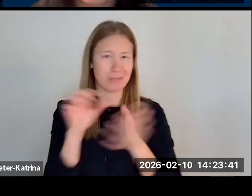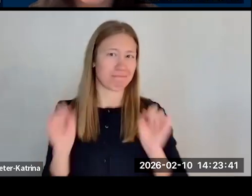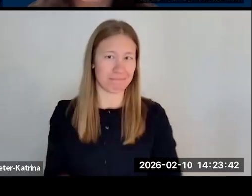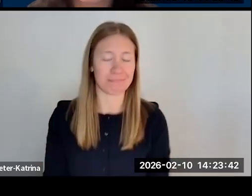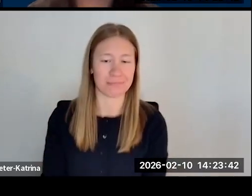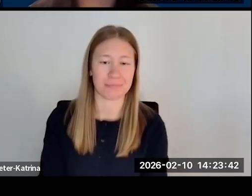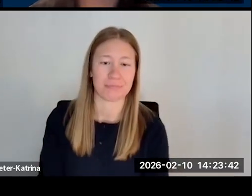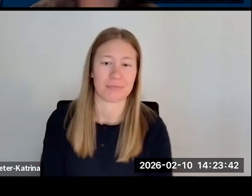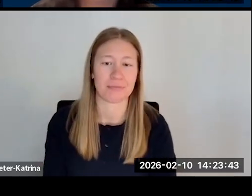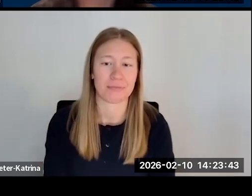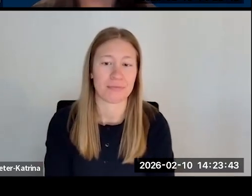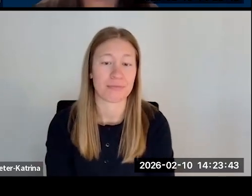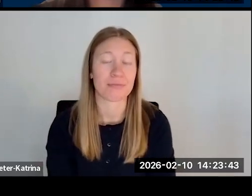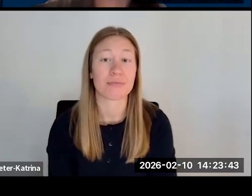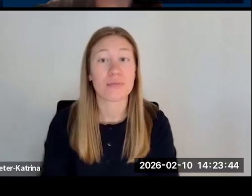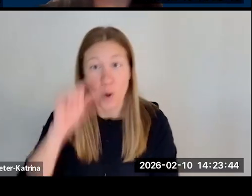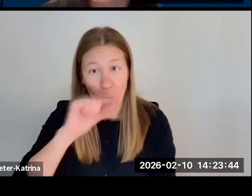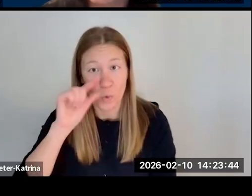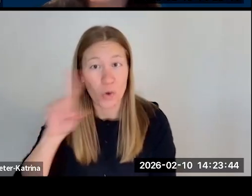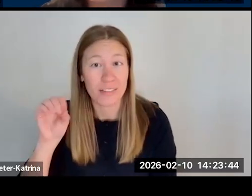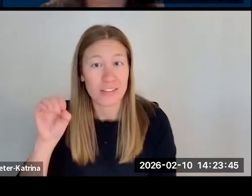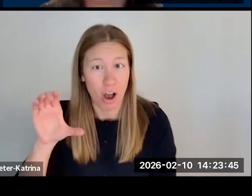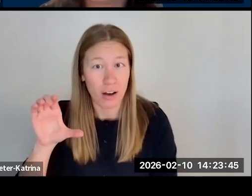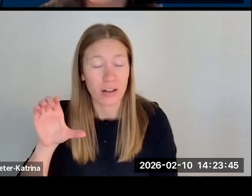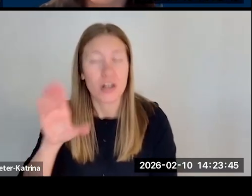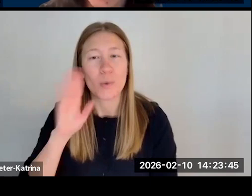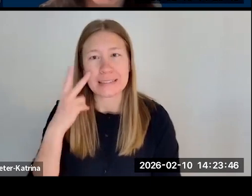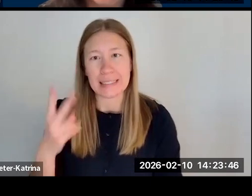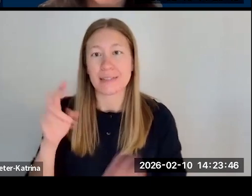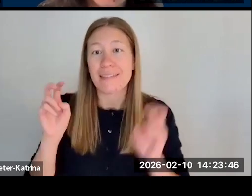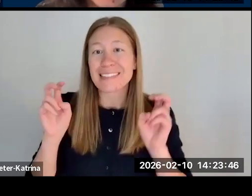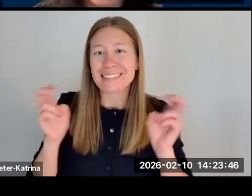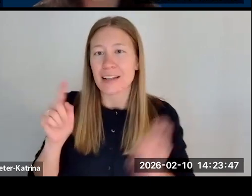In Google Docs you'll see a feature called title or subtitle.